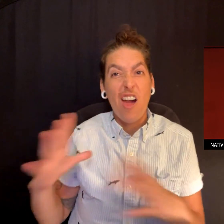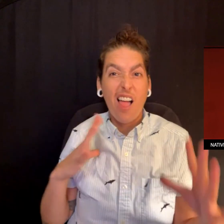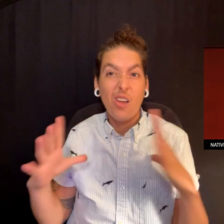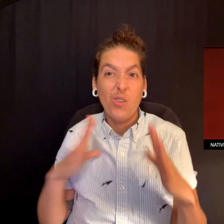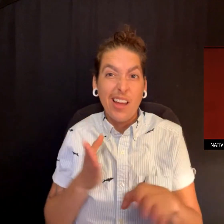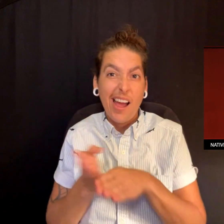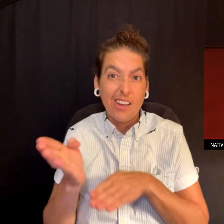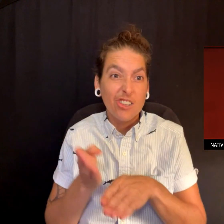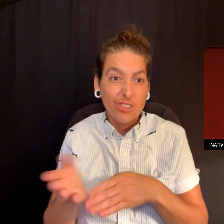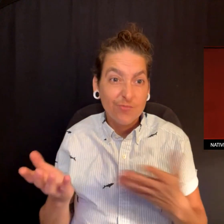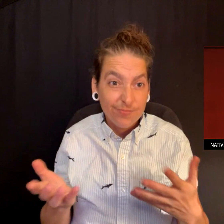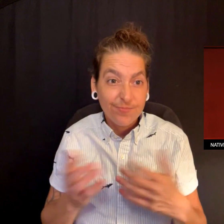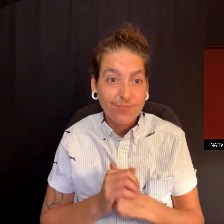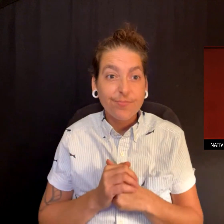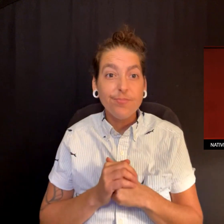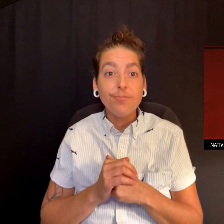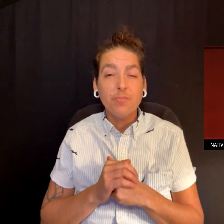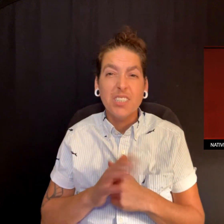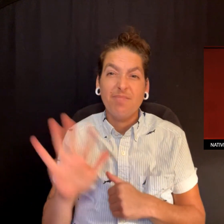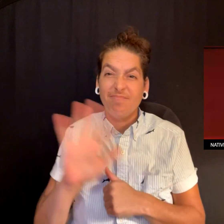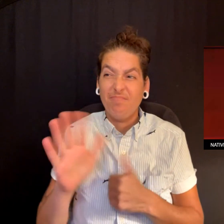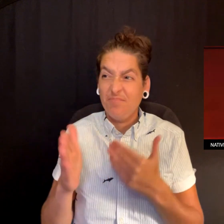the protest ruined her career